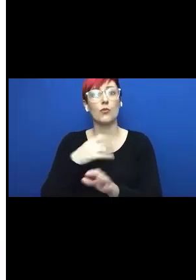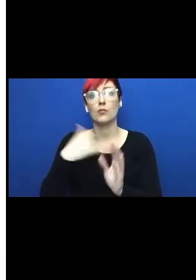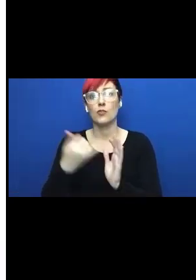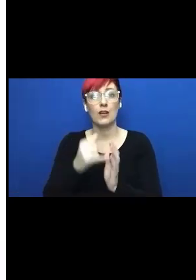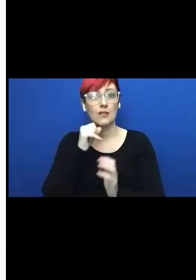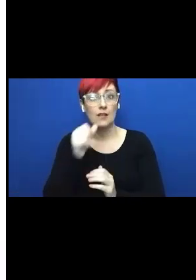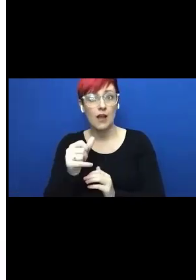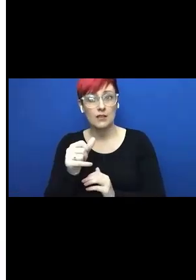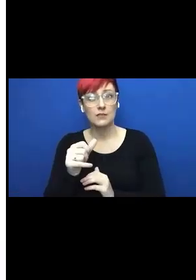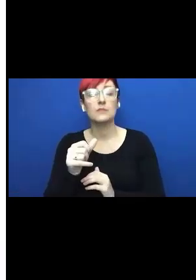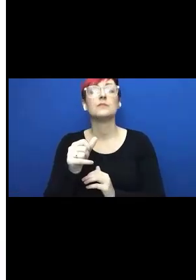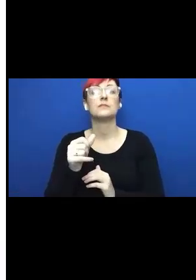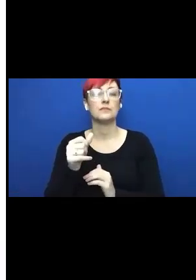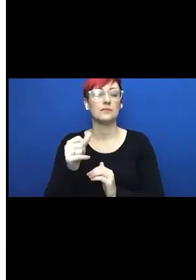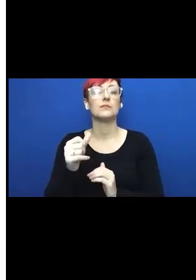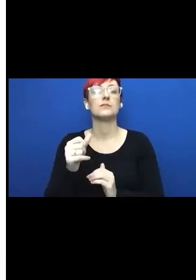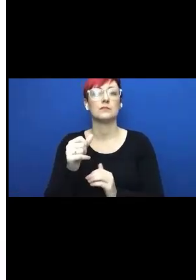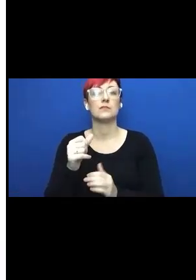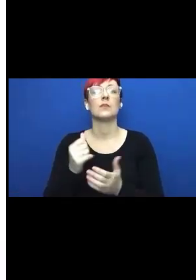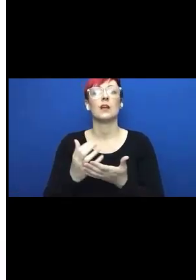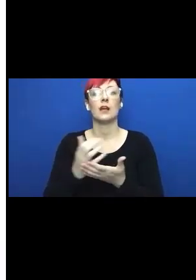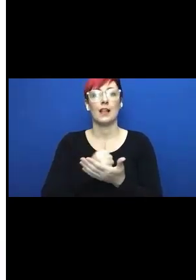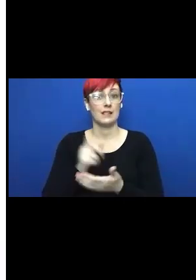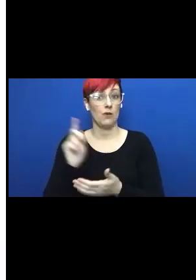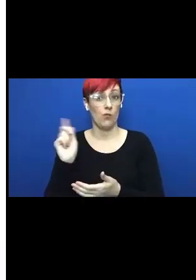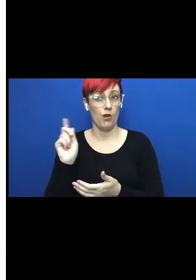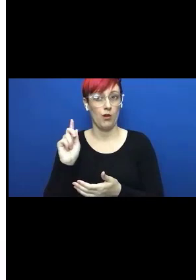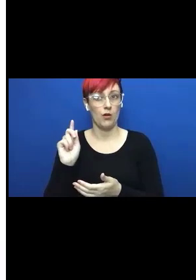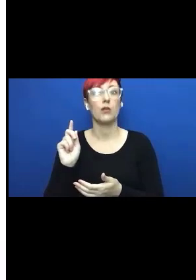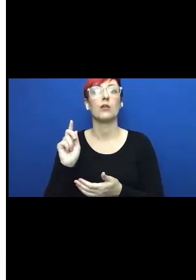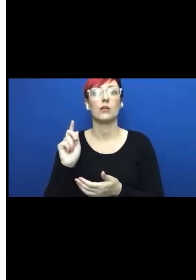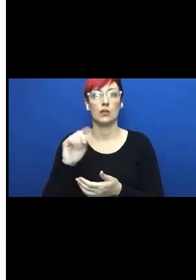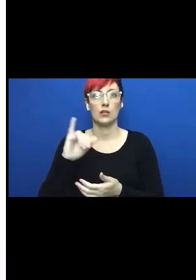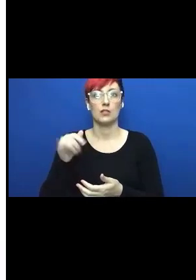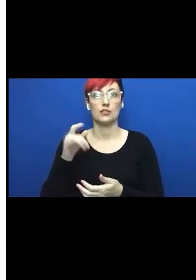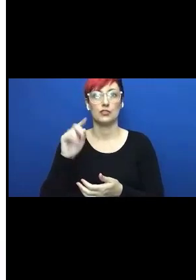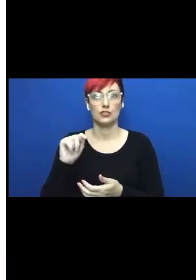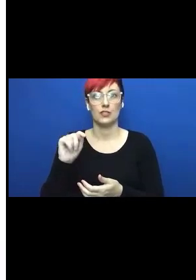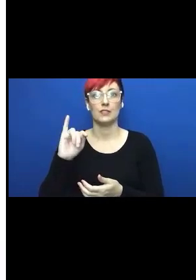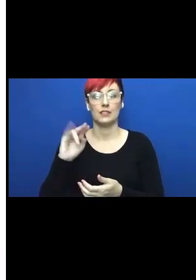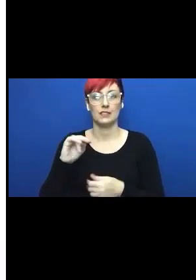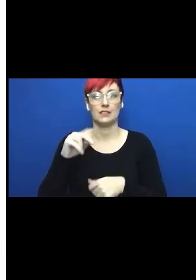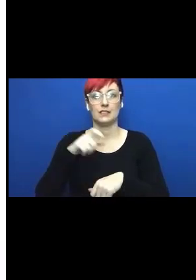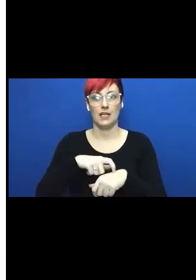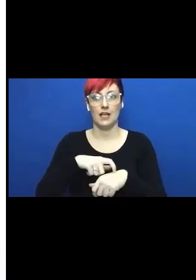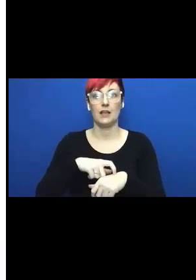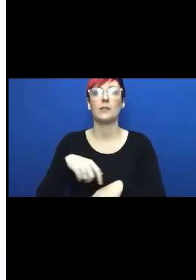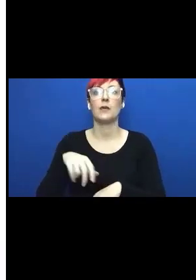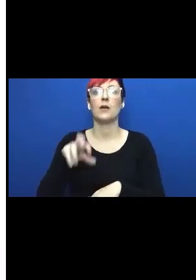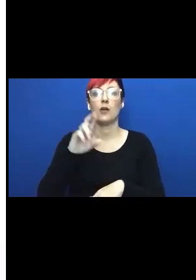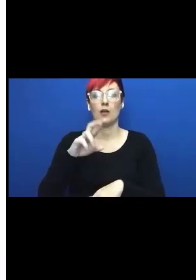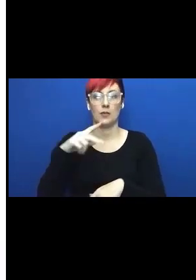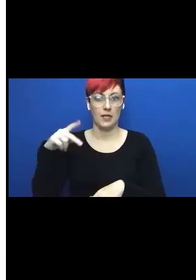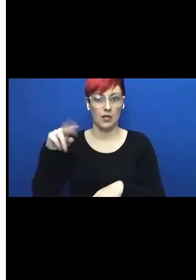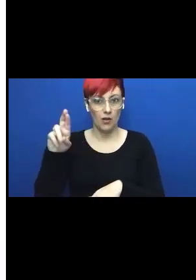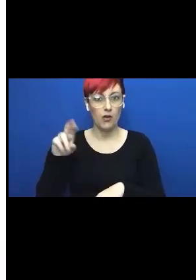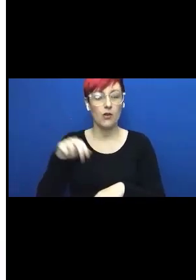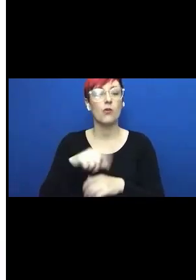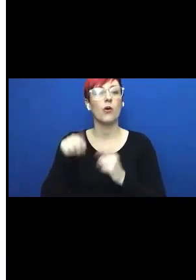being proposed, it's collected at Just-in-Time, at the RPPR, or as soon as the recipient or the individual